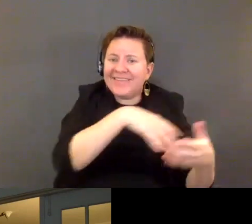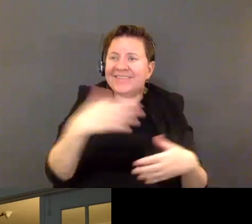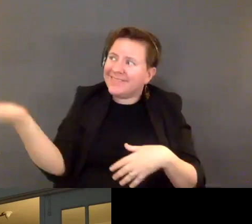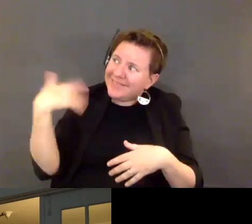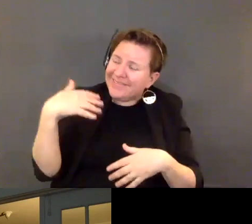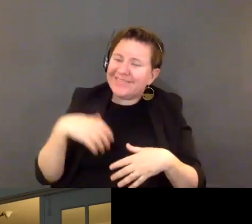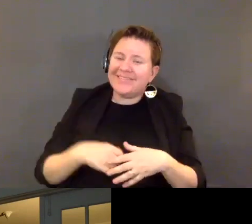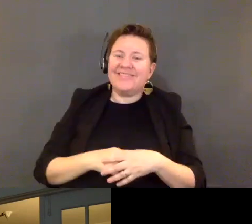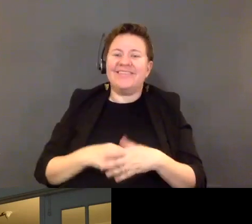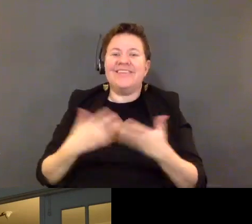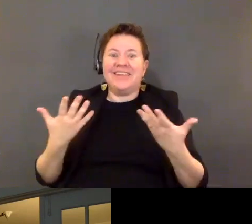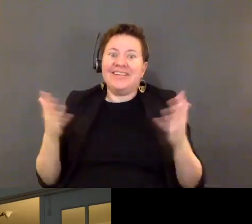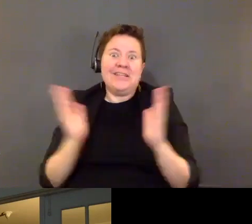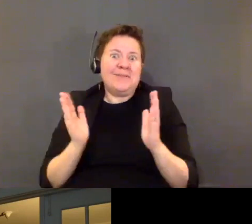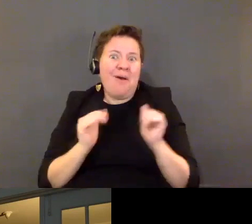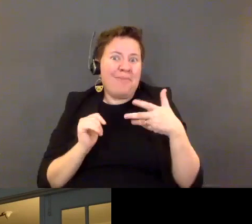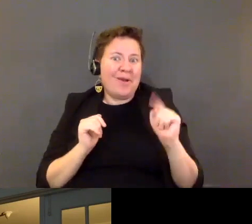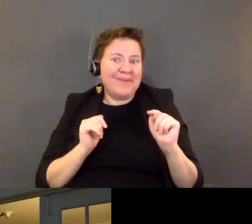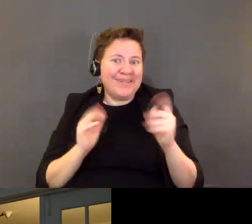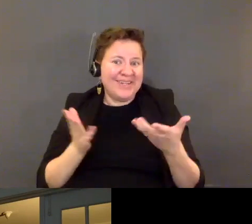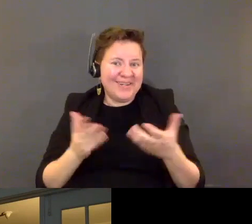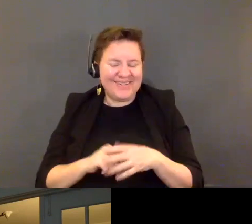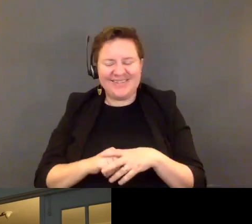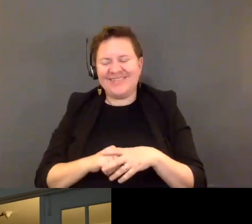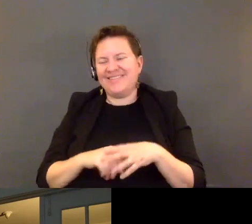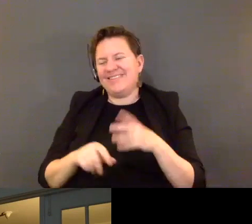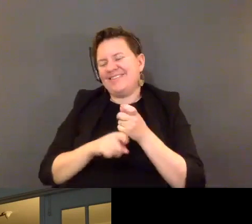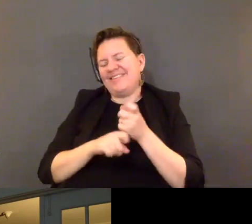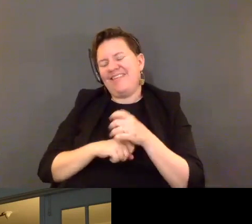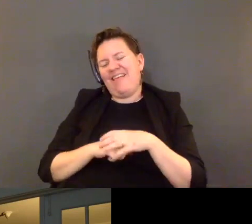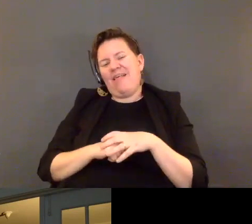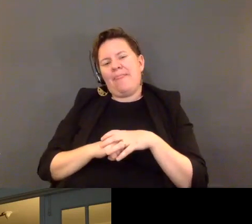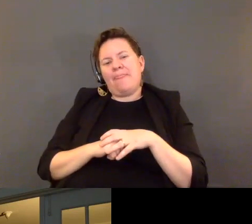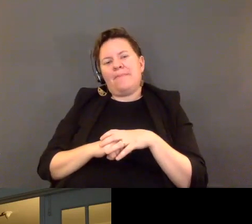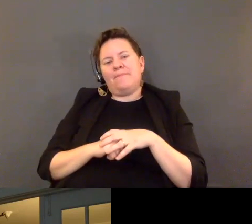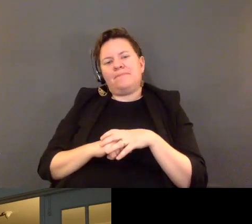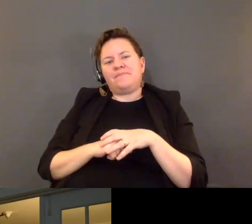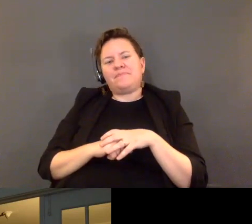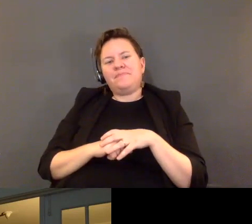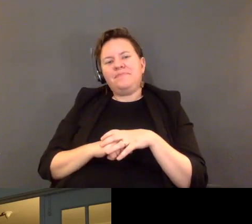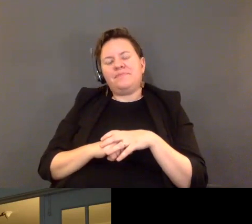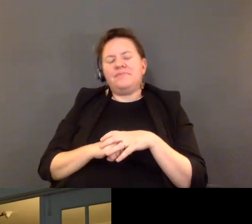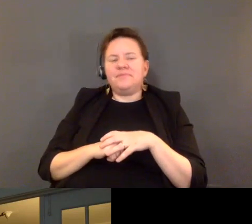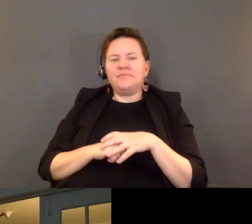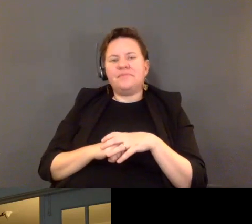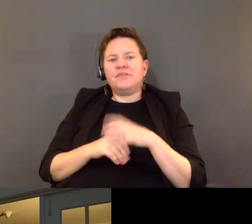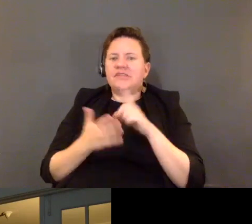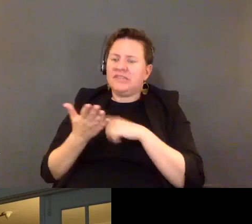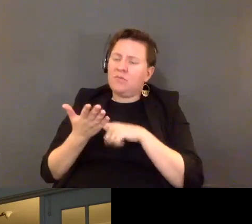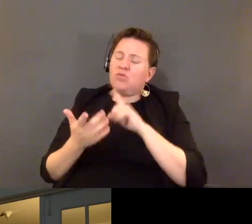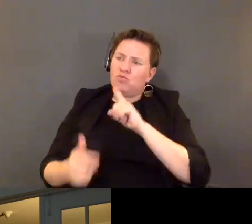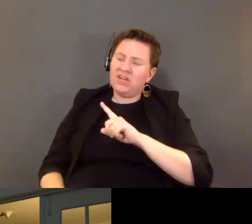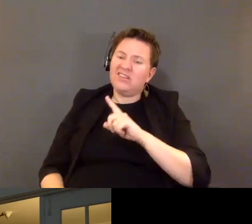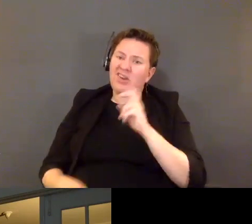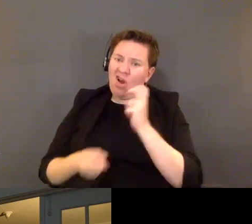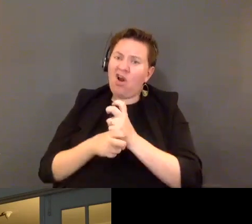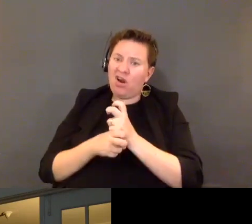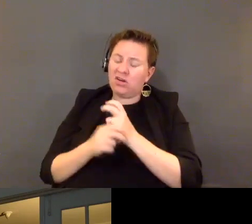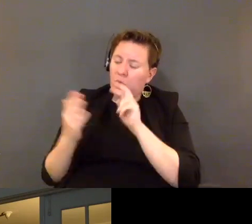it's a small place here um and some of them were really hard to look at